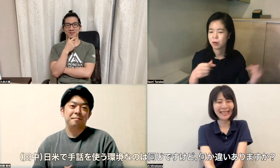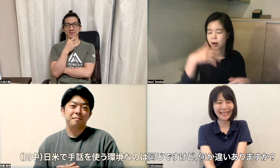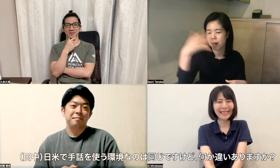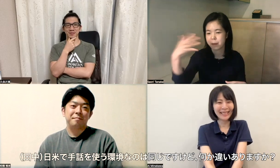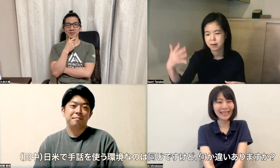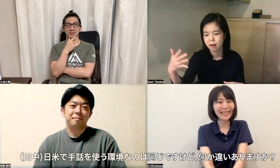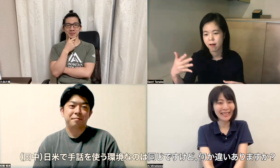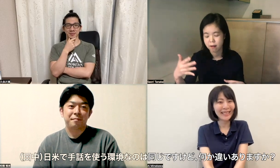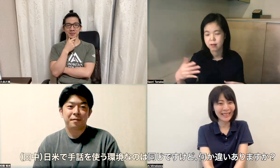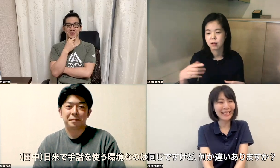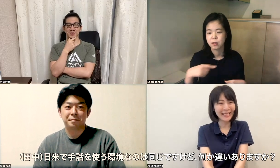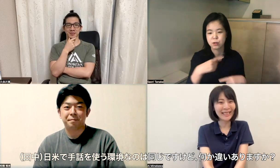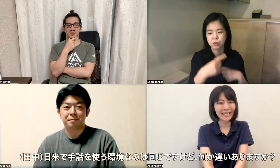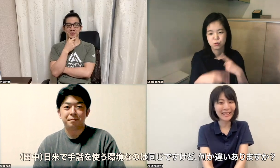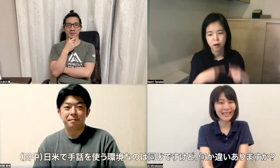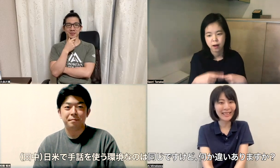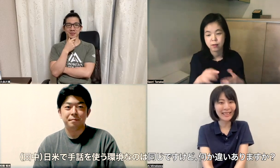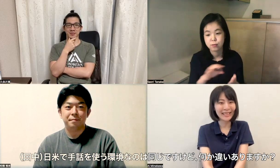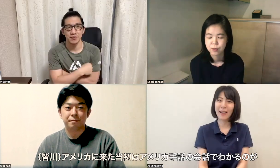(ST) Are there any difference in life between the US and Japan?